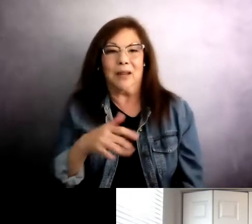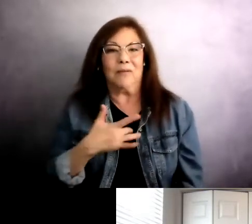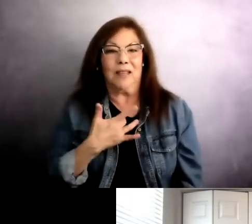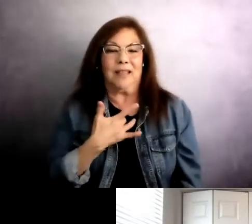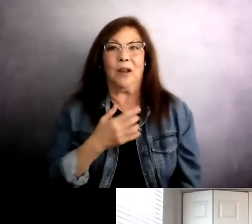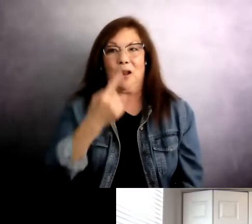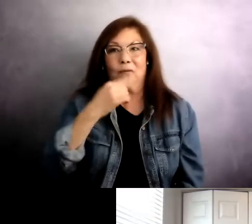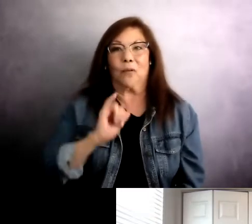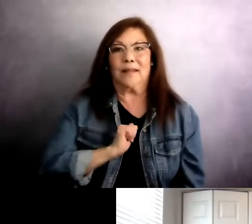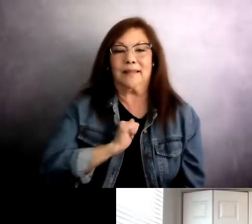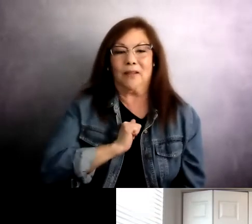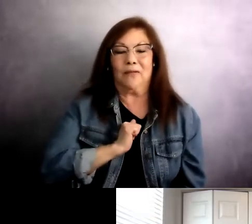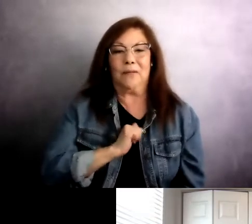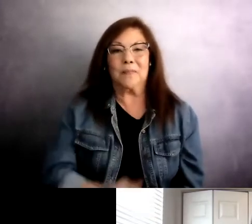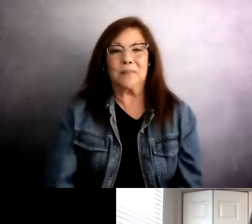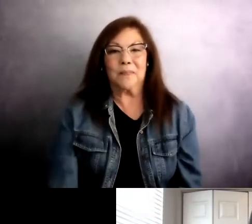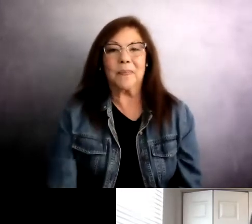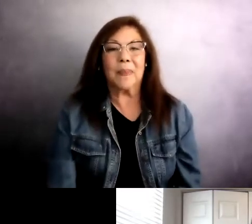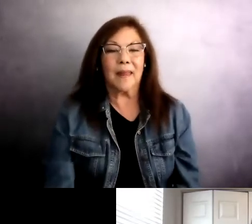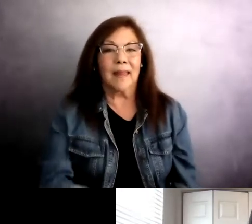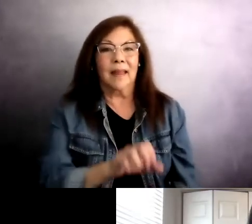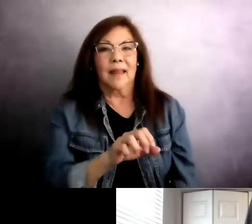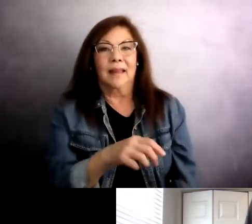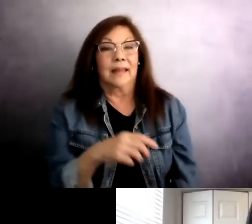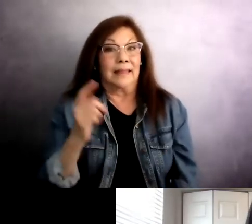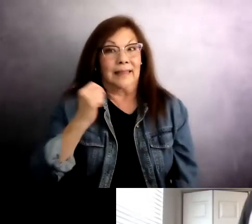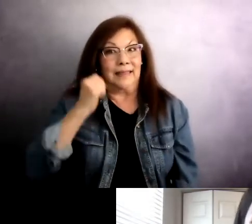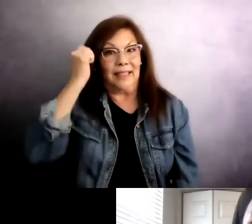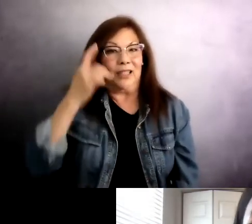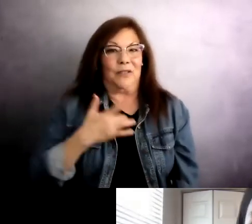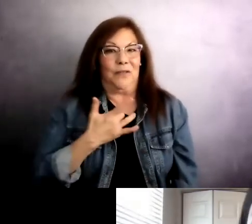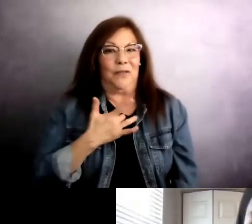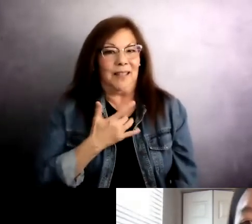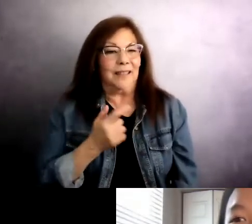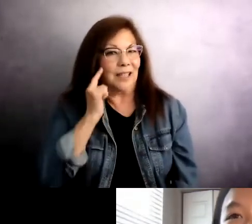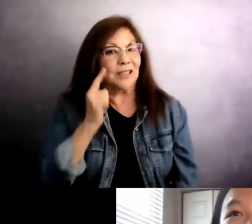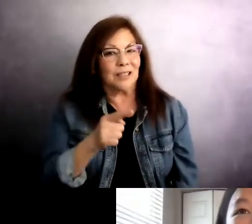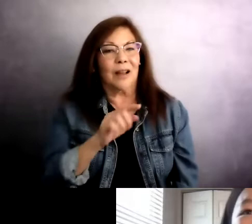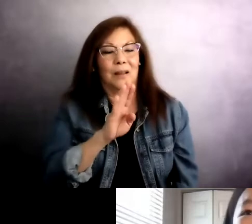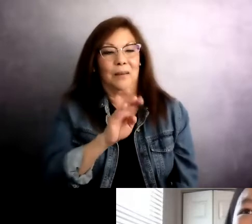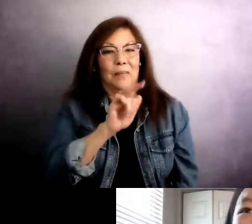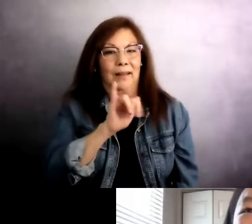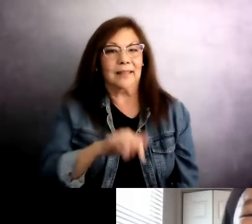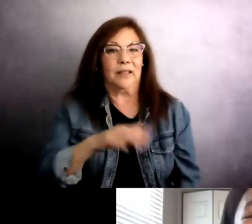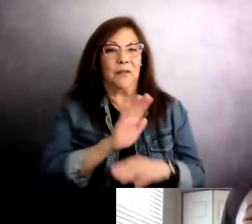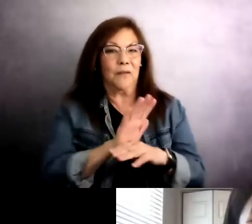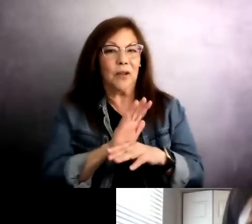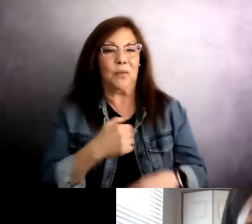On a day that wasn't it with a gotta think